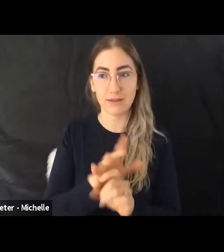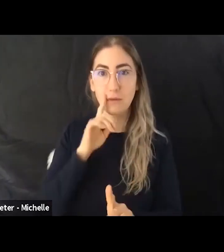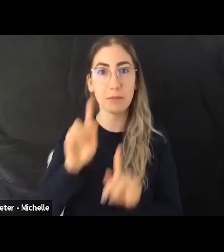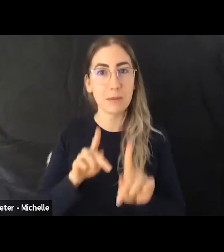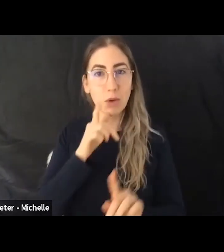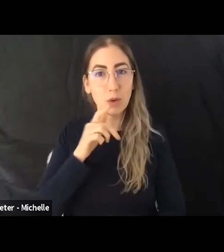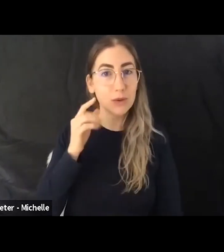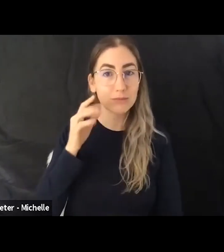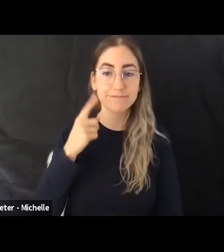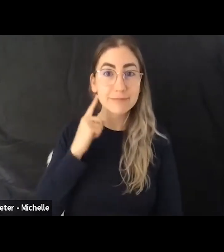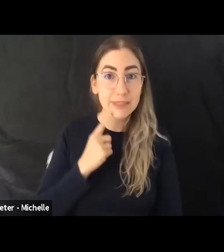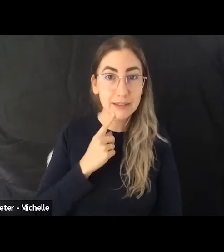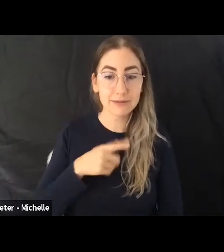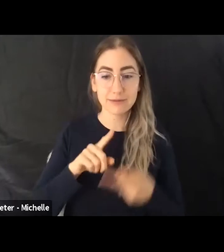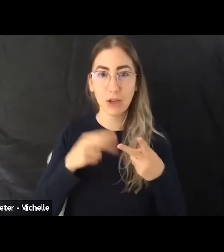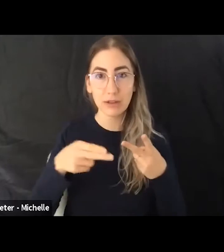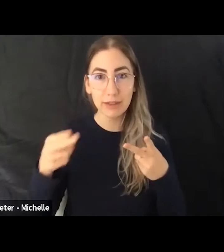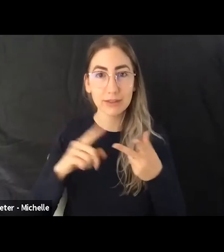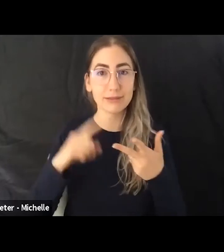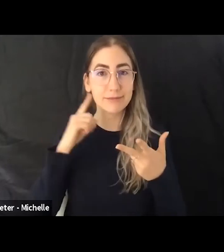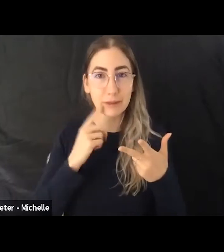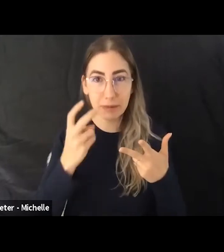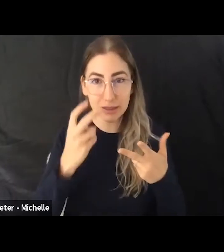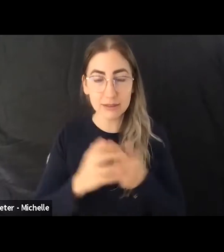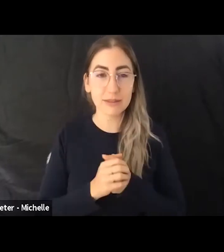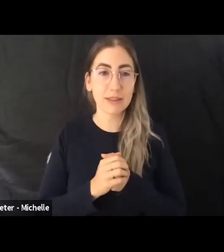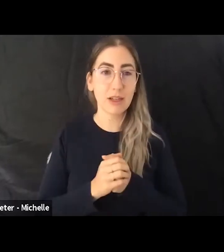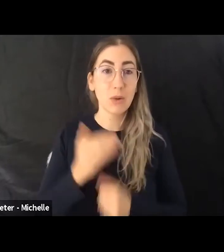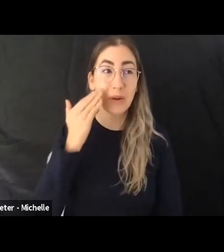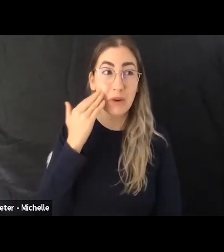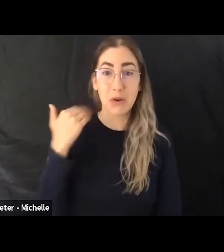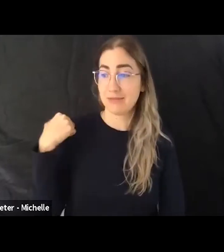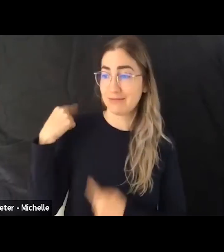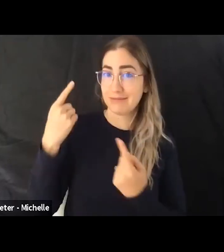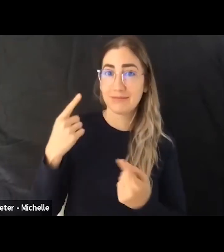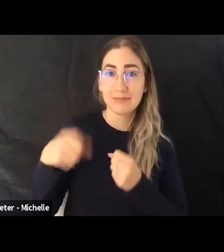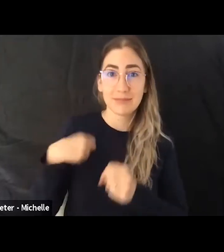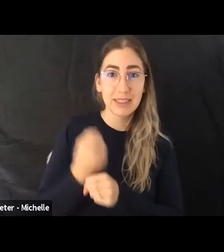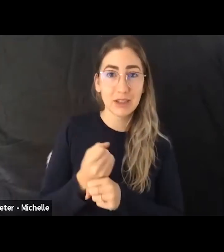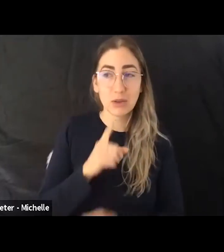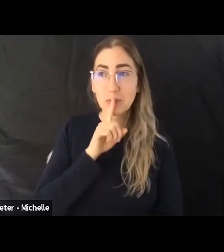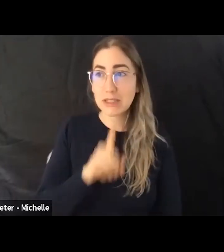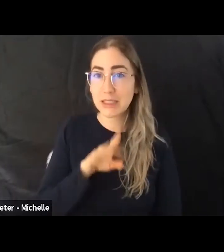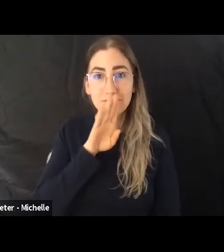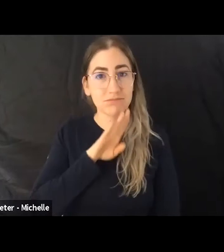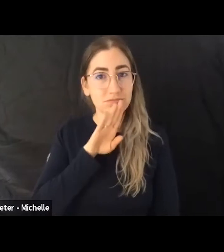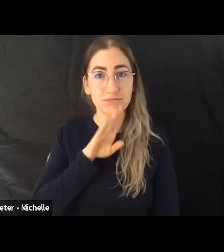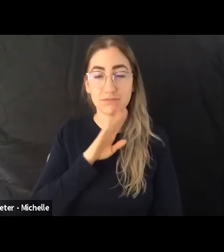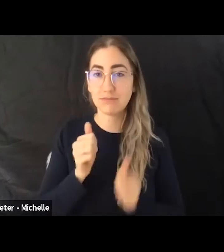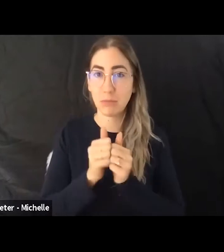HEARING AND DEAF-BLIND. WE KNOW THIS PAST YEAR HAS BEEN VERY DEVASTATING WE KNOW THIS PAST YEAR HAS BEEN VERY DEVASTATING WITH THE